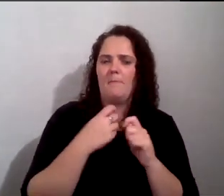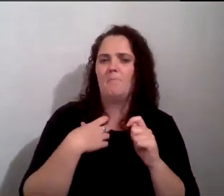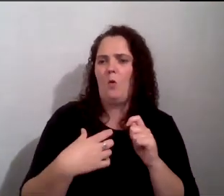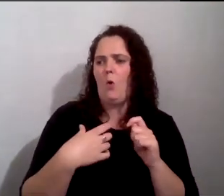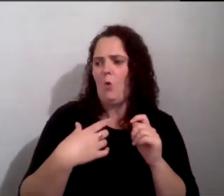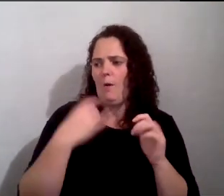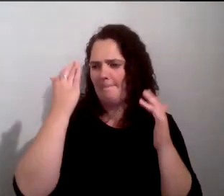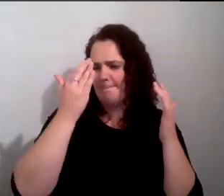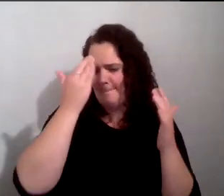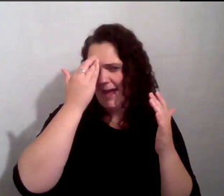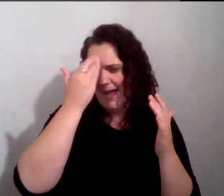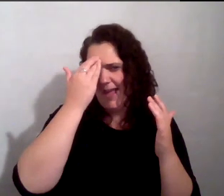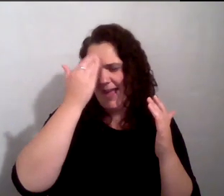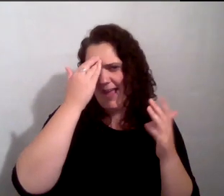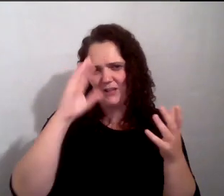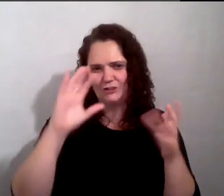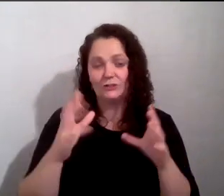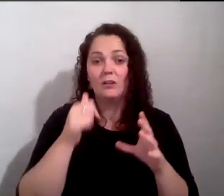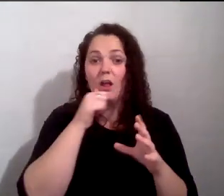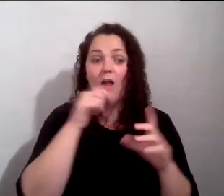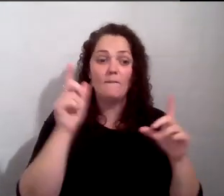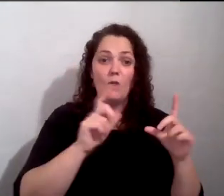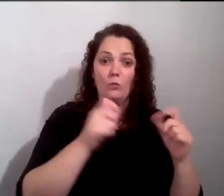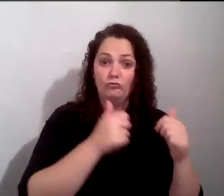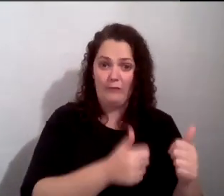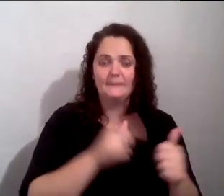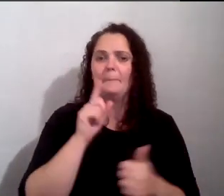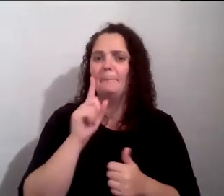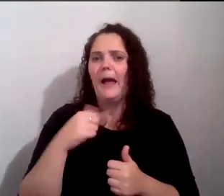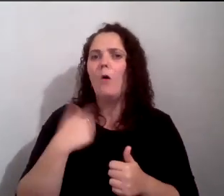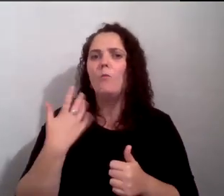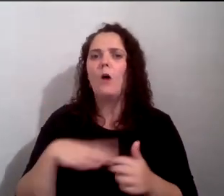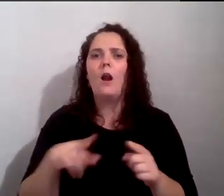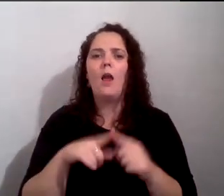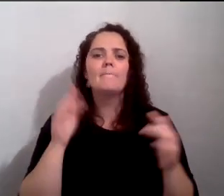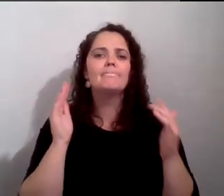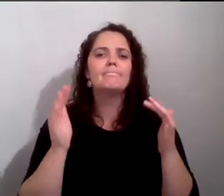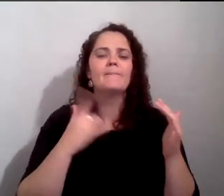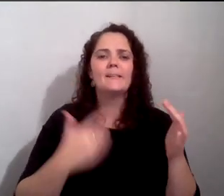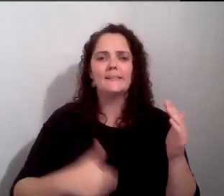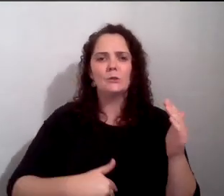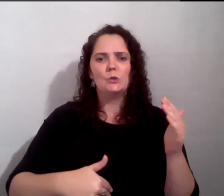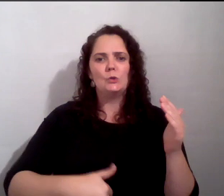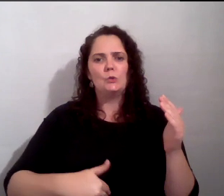psychological space. So the photographs are great in terms of rooting the painting in reality but I also wanted to get a sense